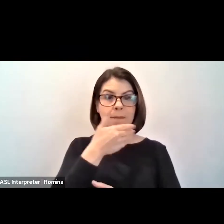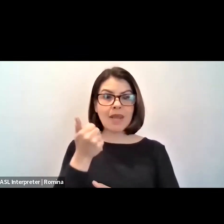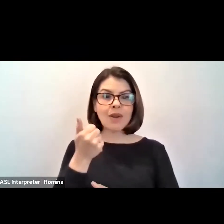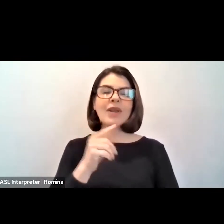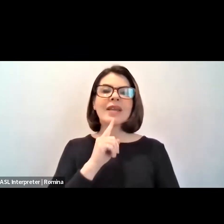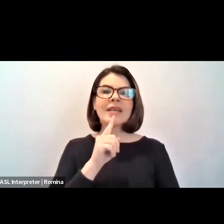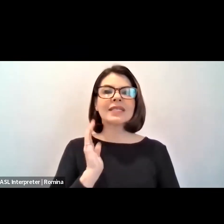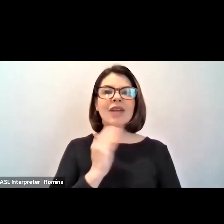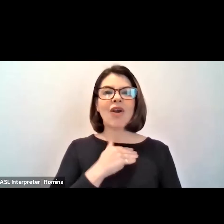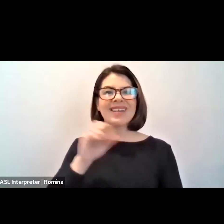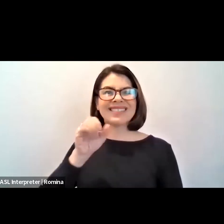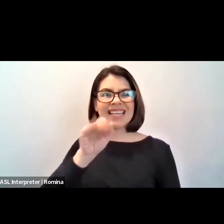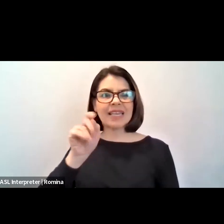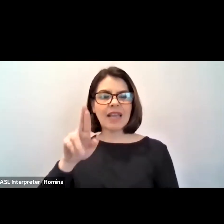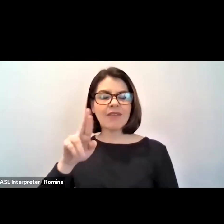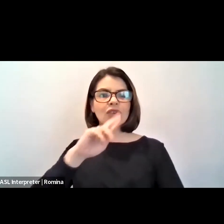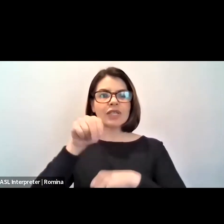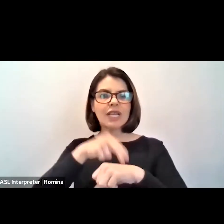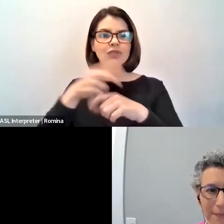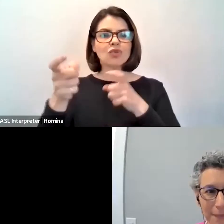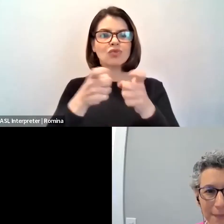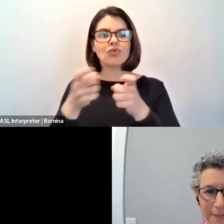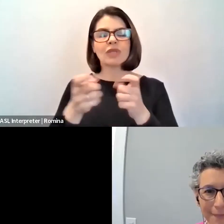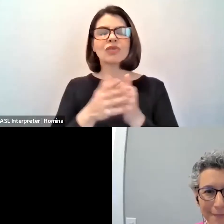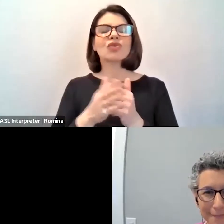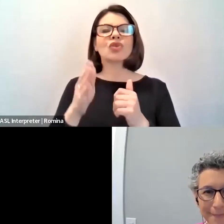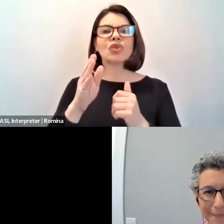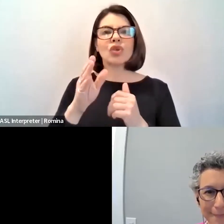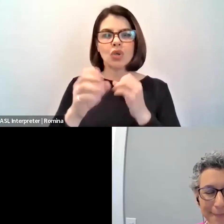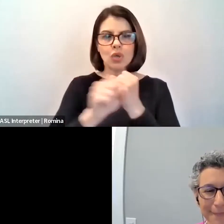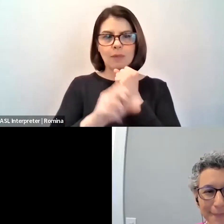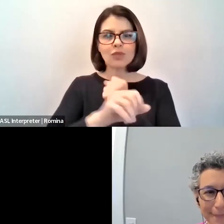national director of commercials contracts, Tracy Hyman.